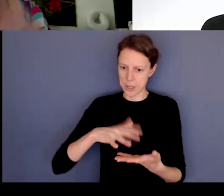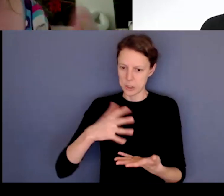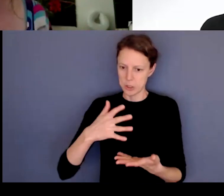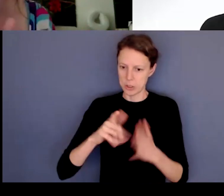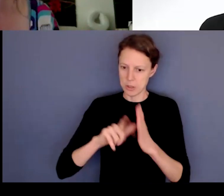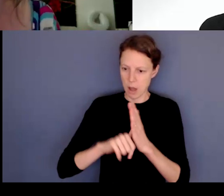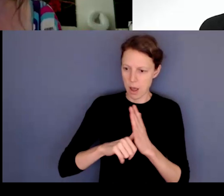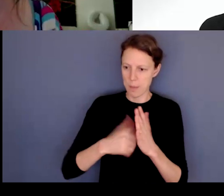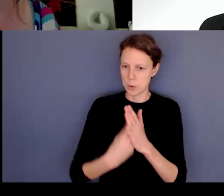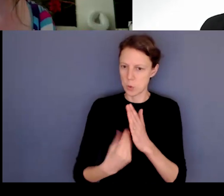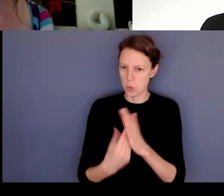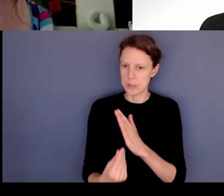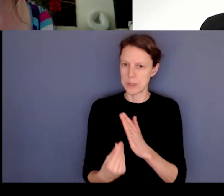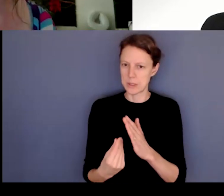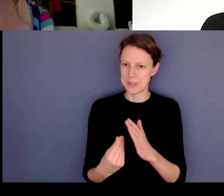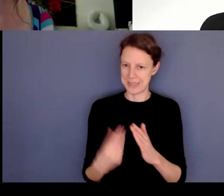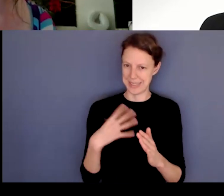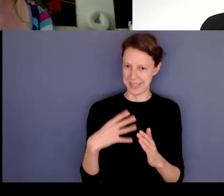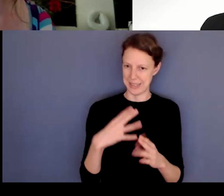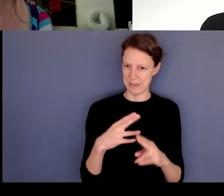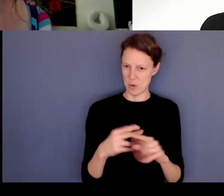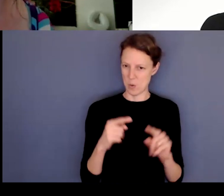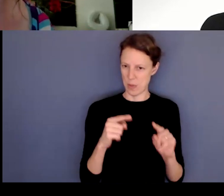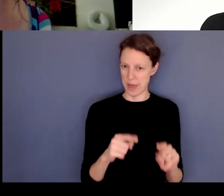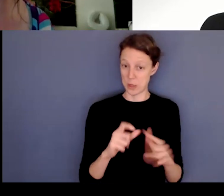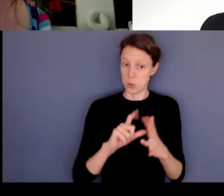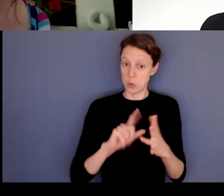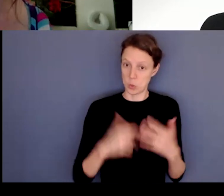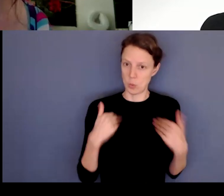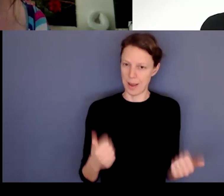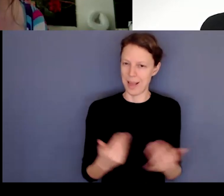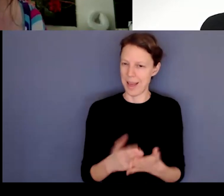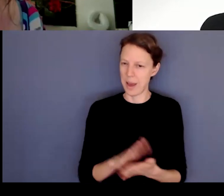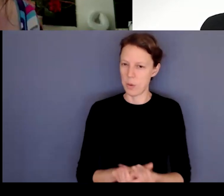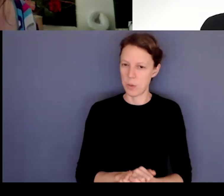suppose, do this well and and to add to that question here,